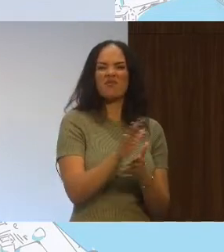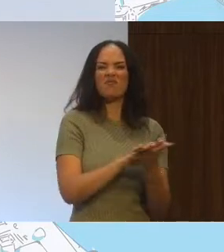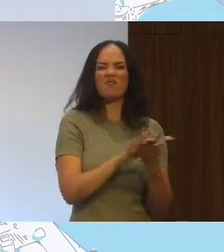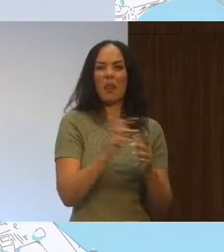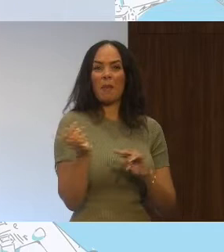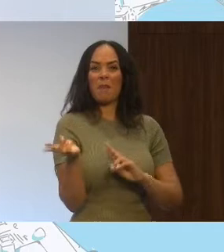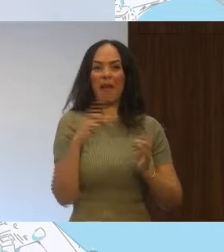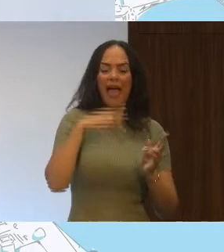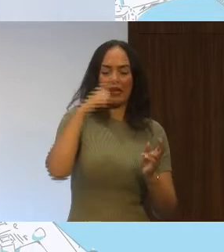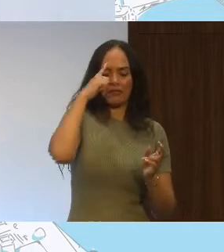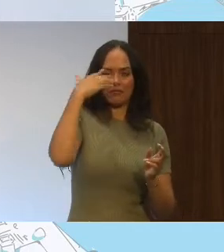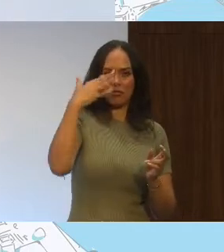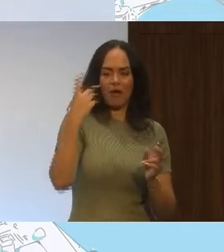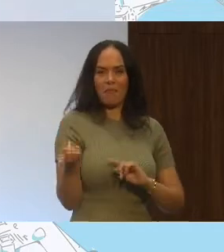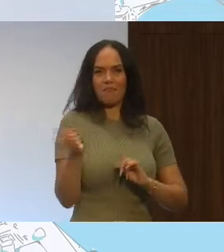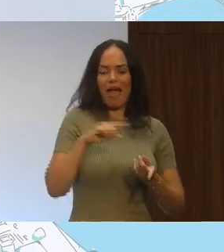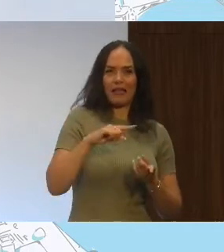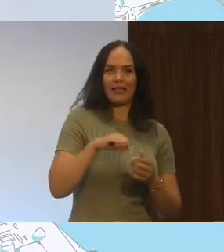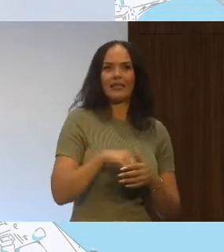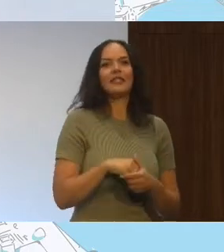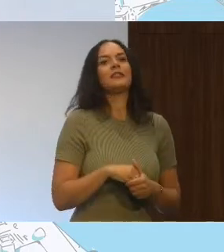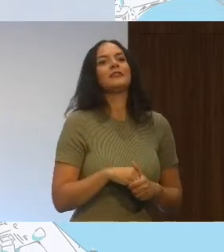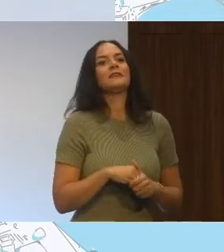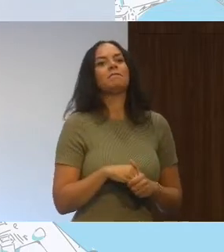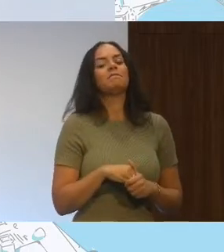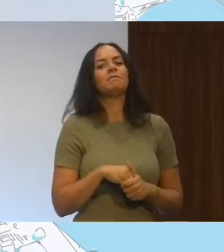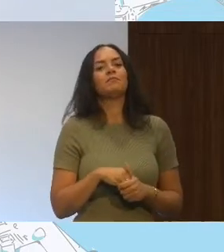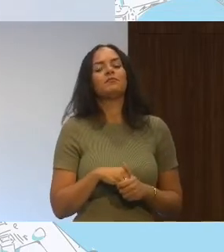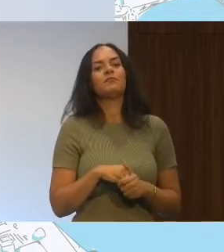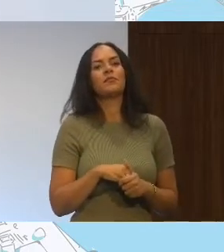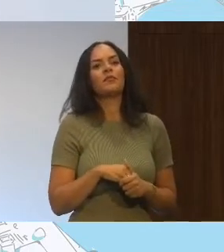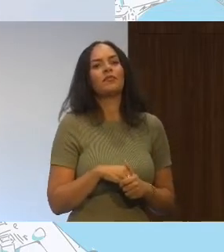The second generation Rimegepant. It's a longer half life and has proved to be